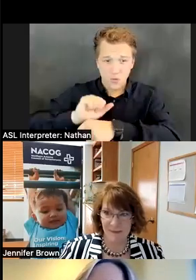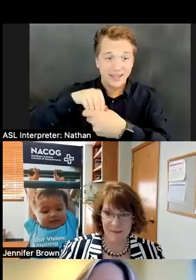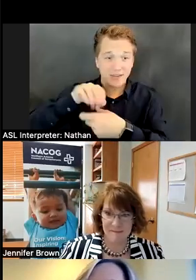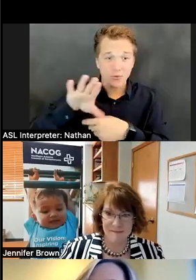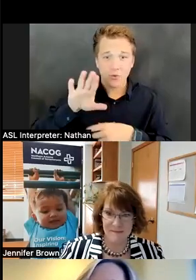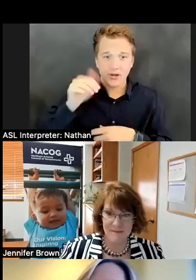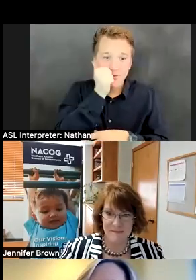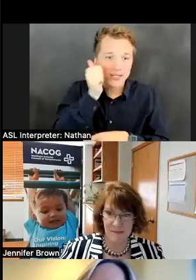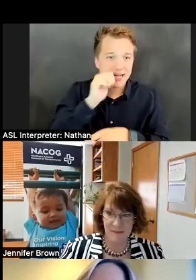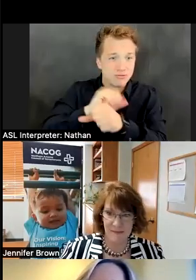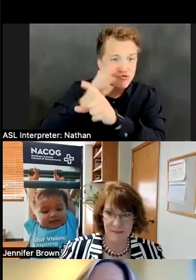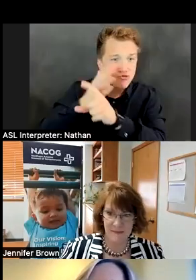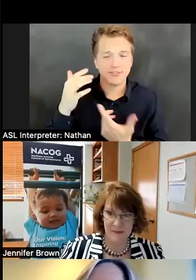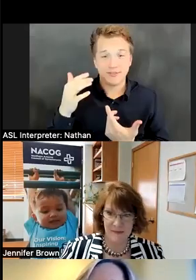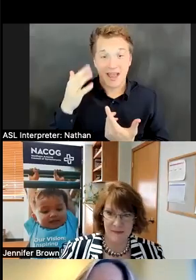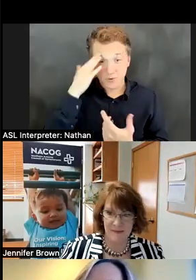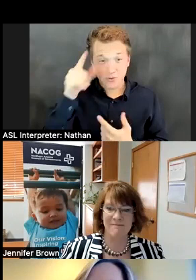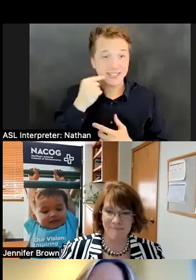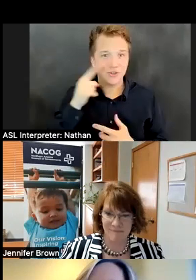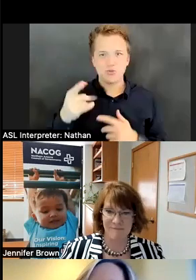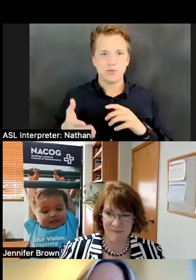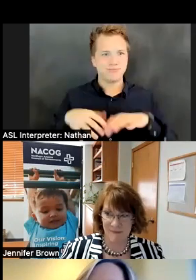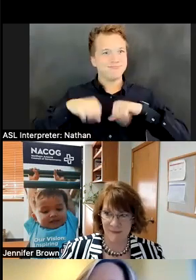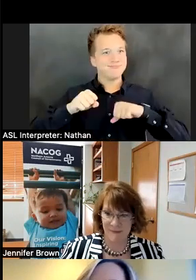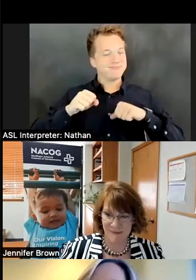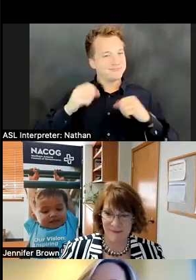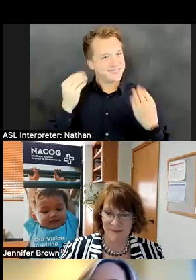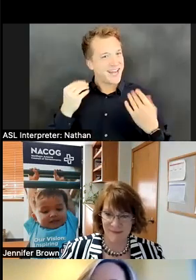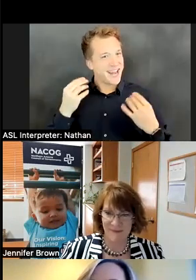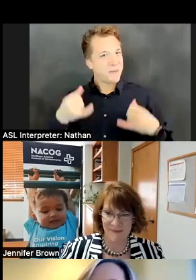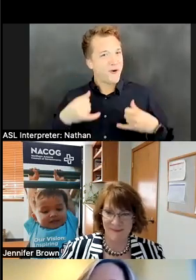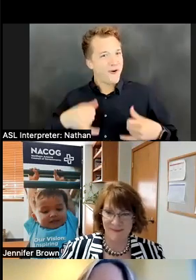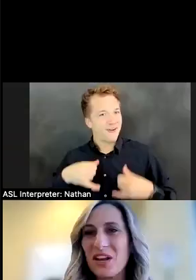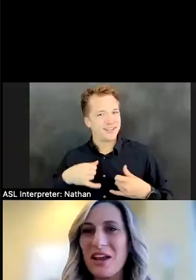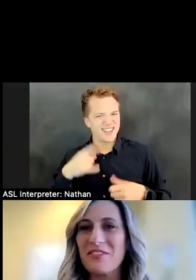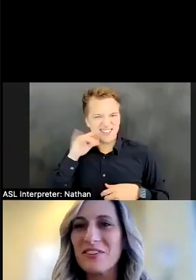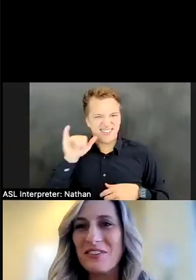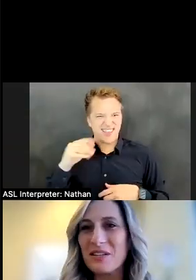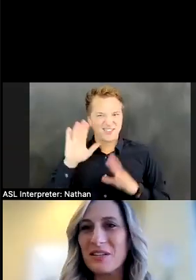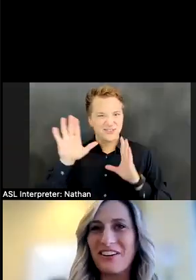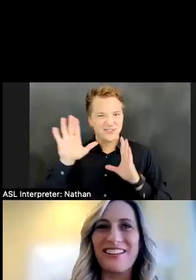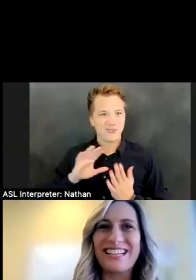As you said, you run data parties, so I think that's a great takeaway for some of our colleagues